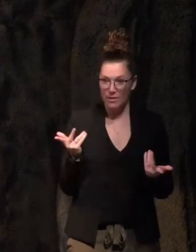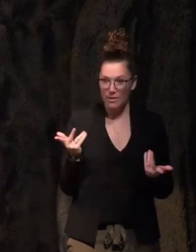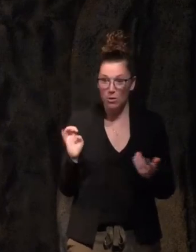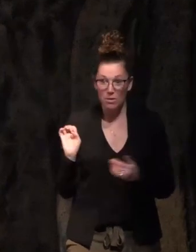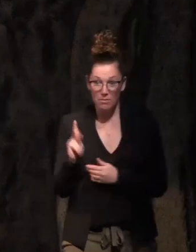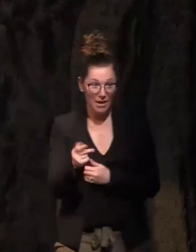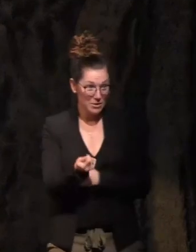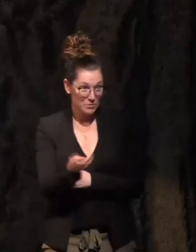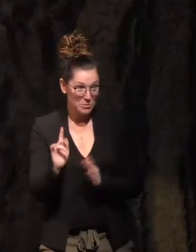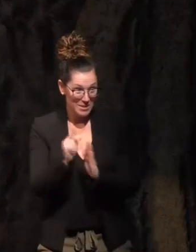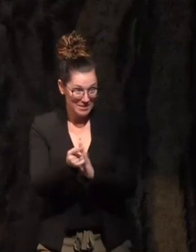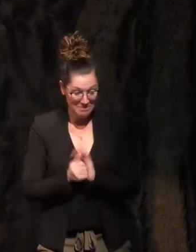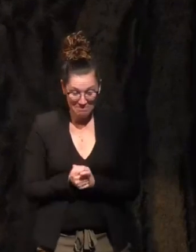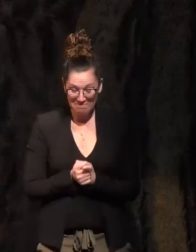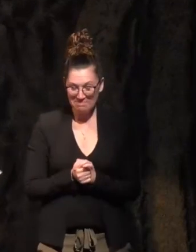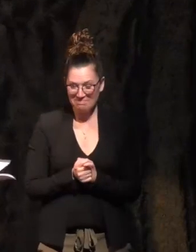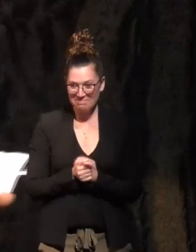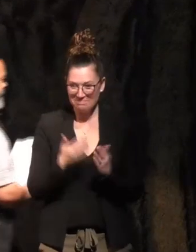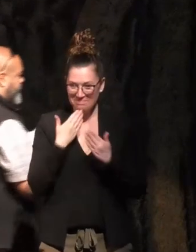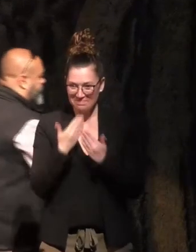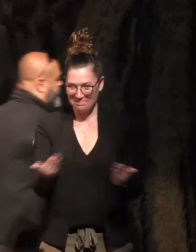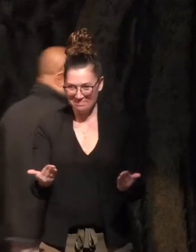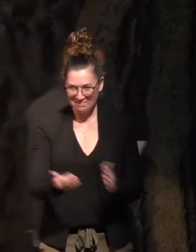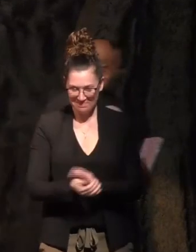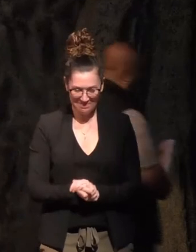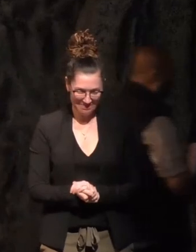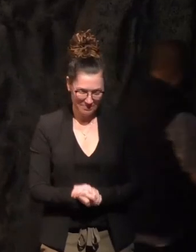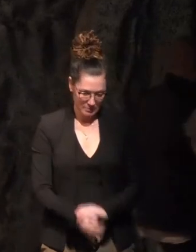Thank you. (Audience applauding)